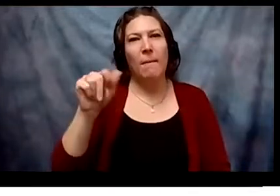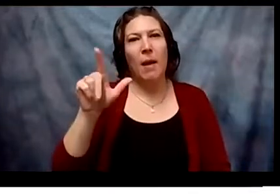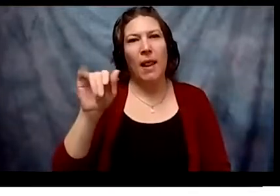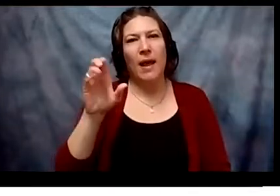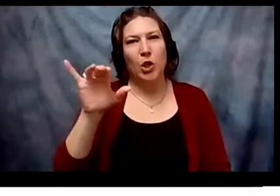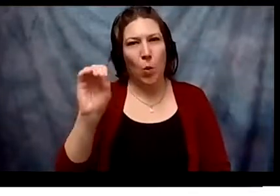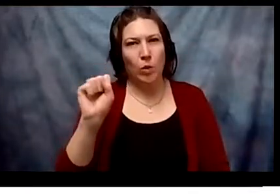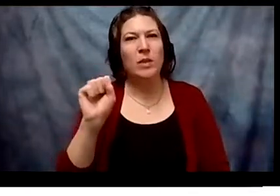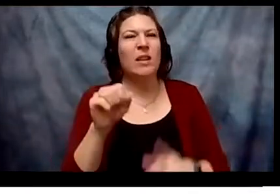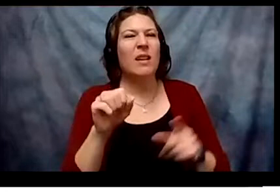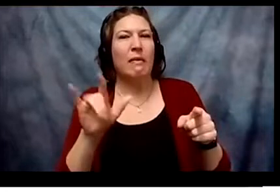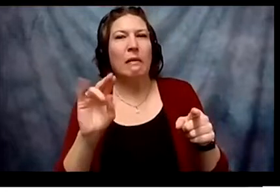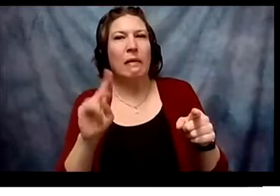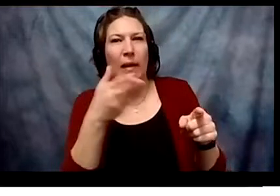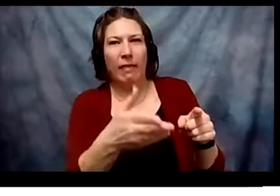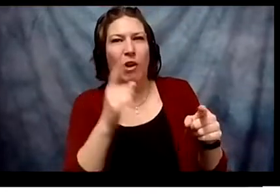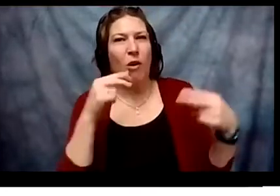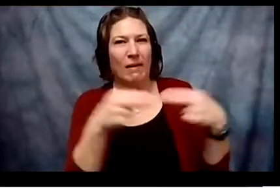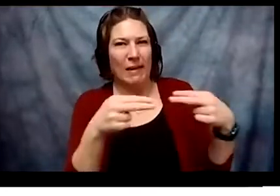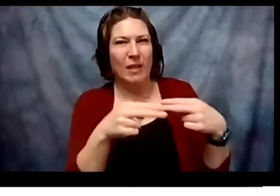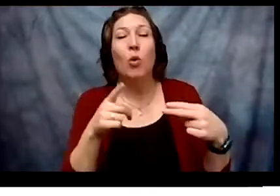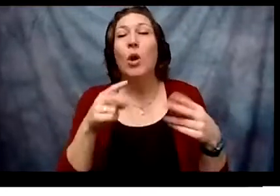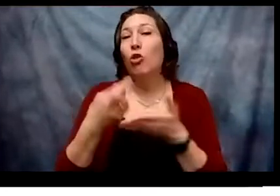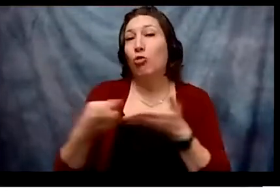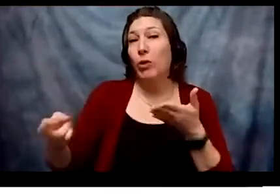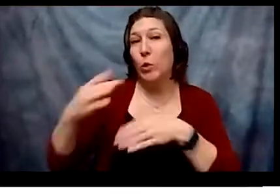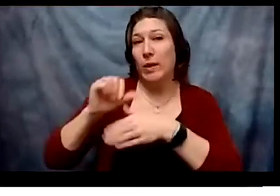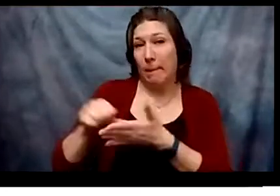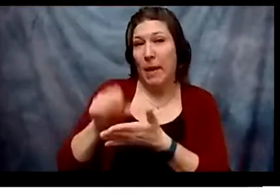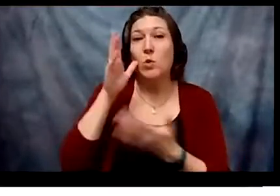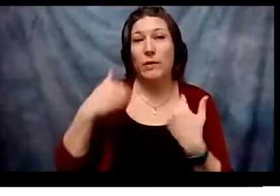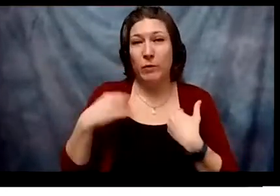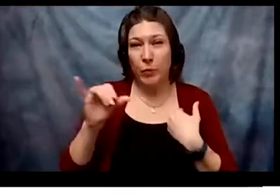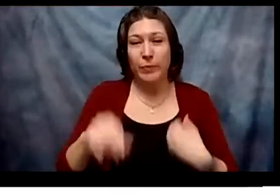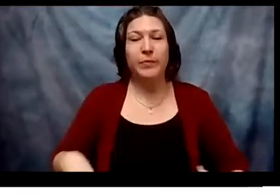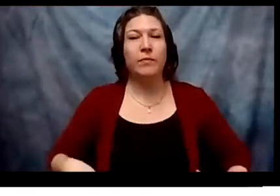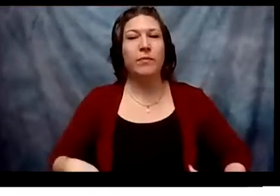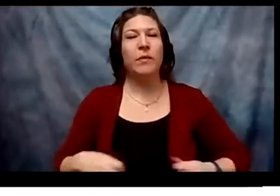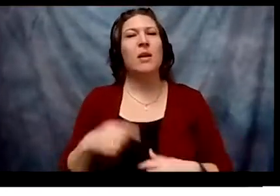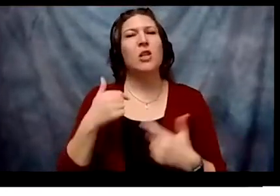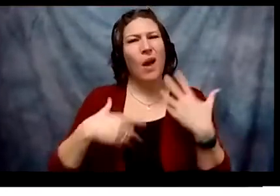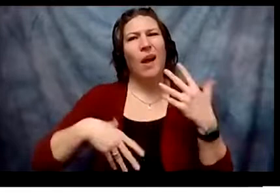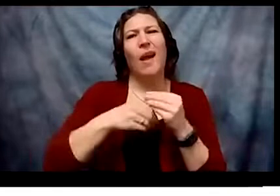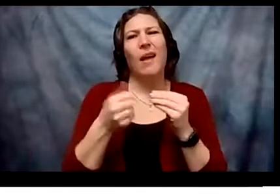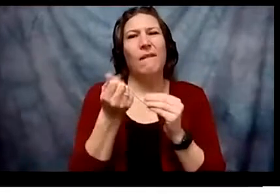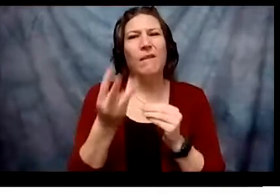at the end of the slideshow under resources. But I also added examples I felt were missing